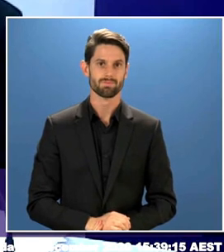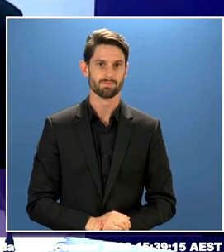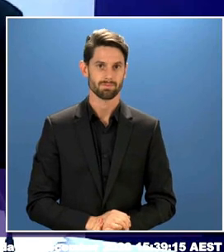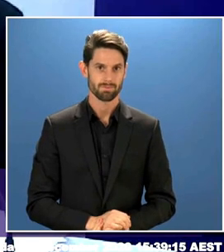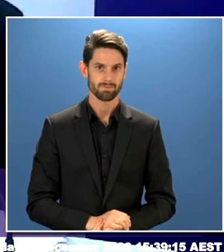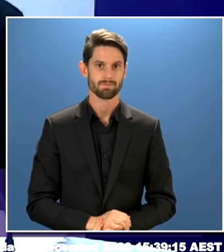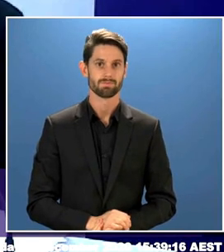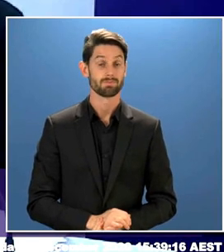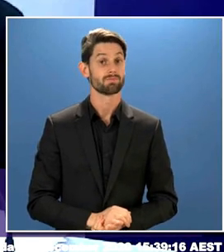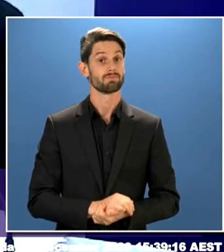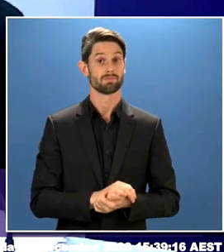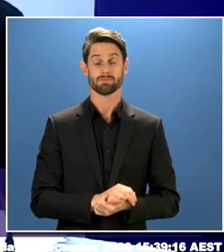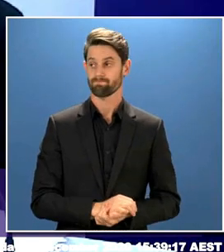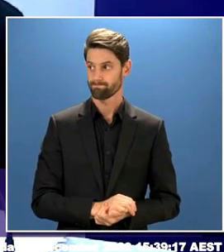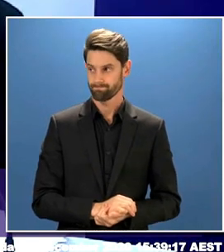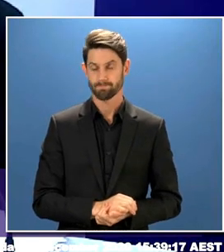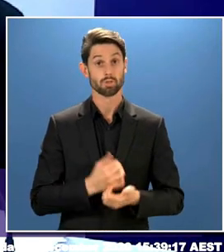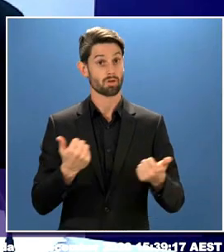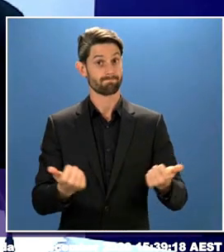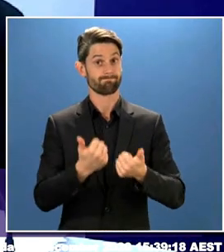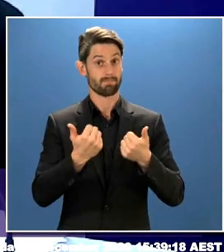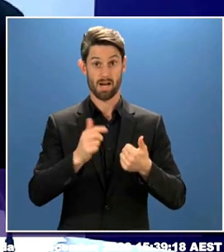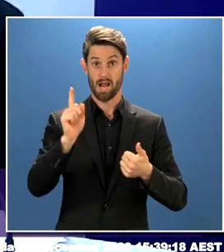Commissioners, that concludes the evidence for today.